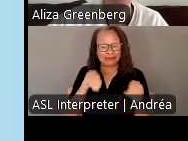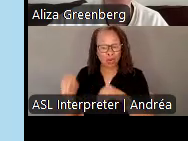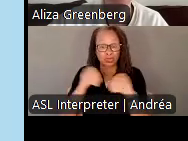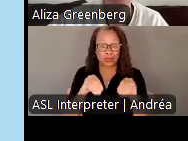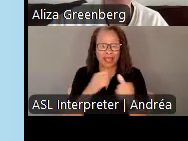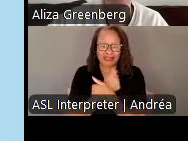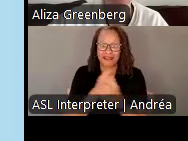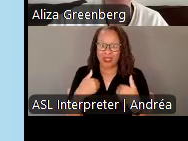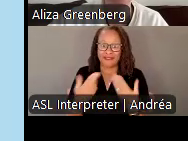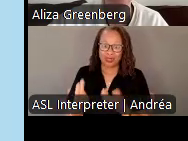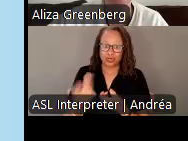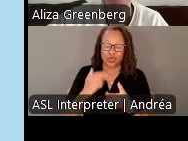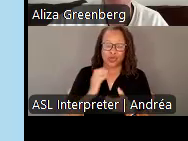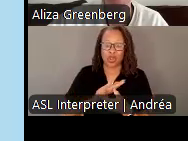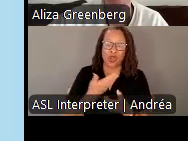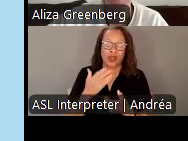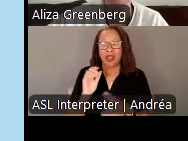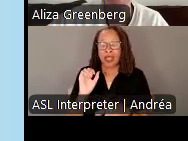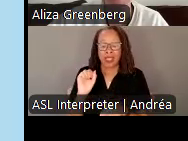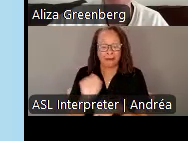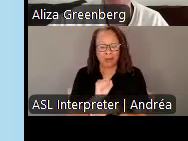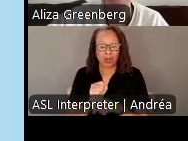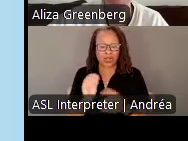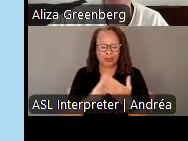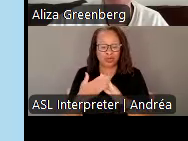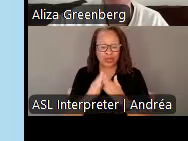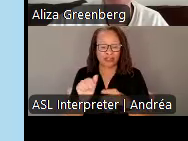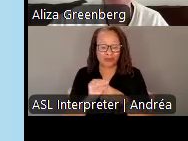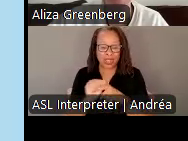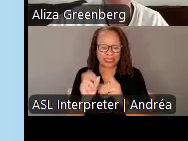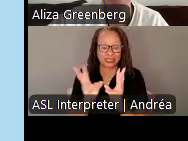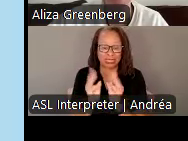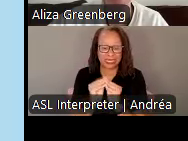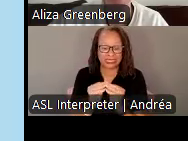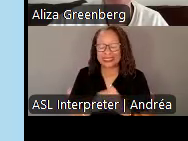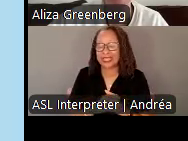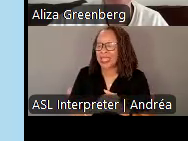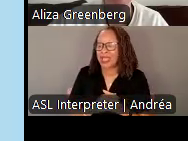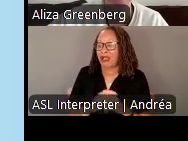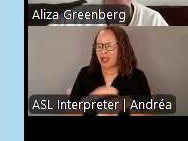one of our Employer Community of Practice Meetings. We have two coming up, April 30th and May 28th.